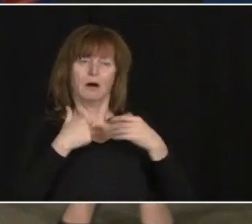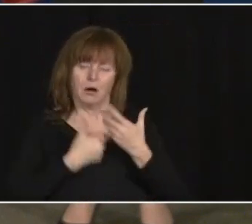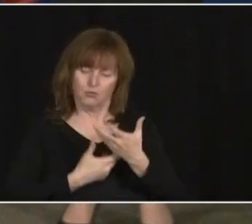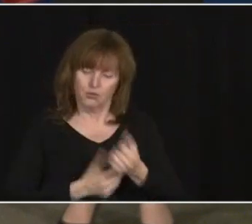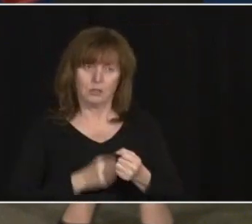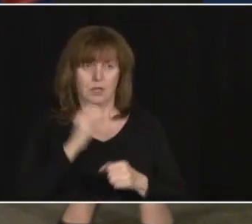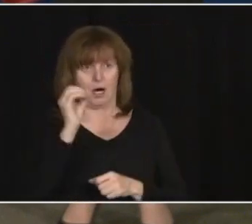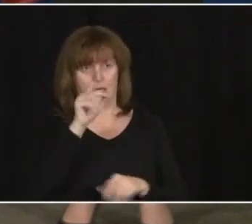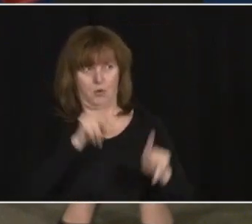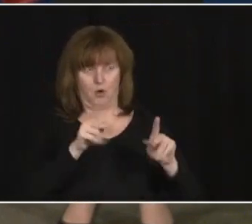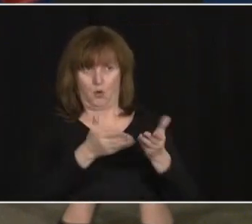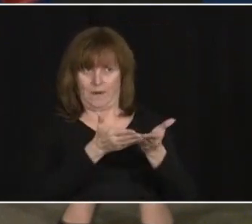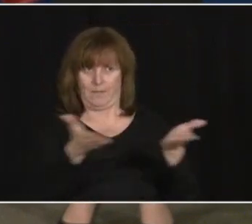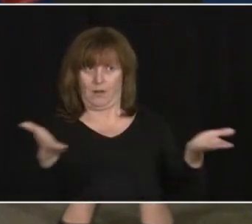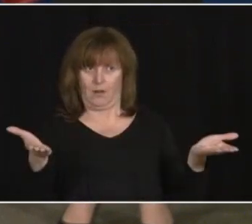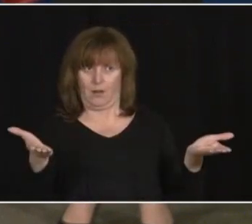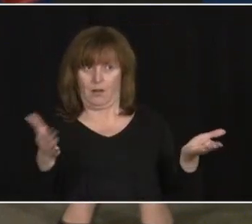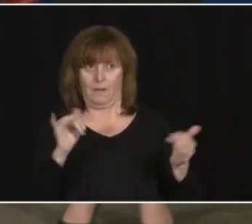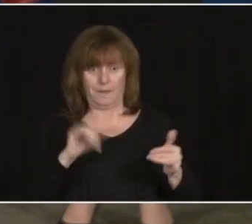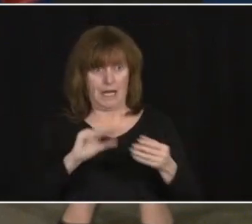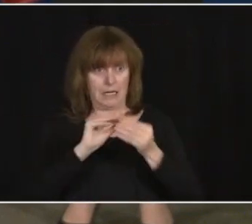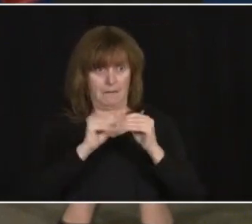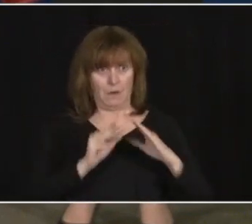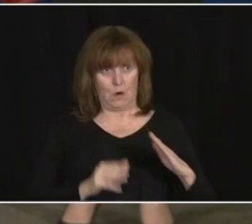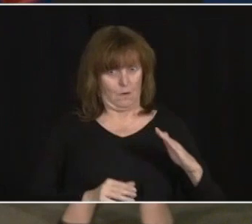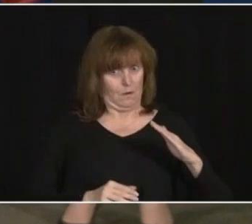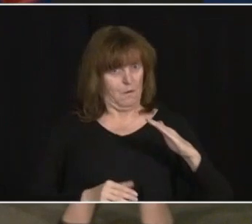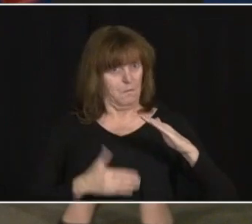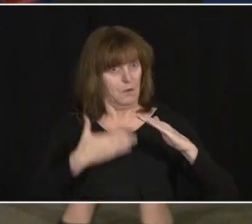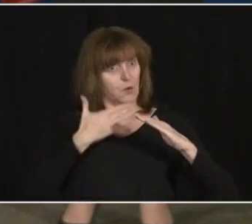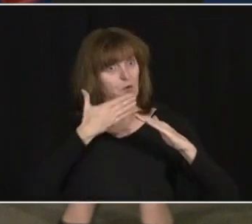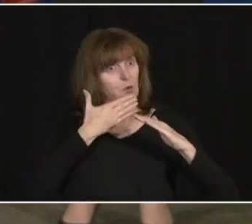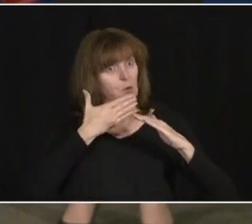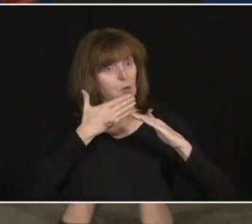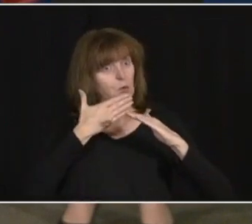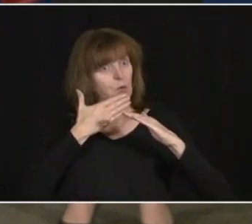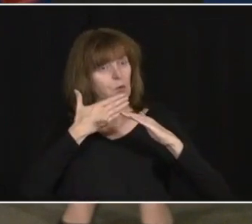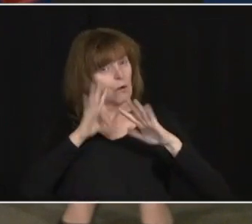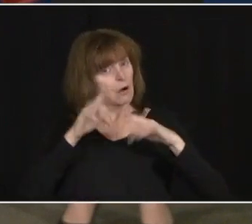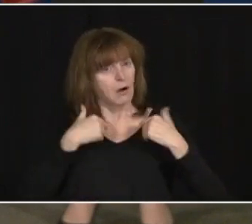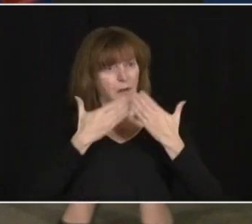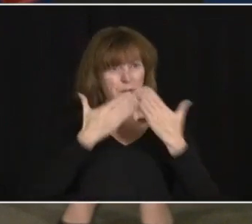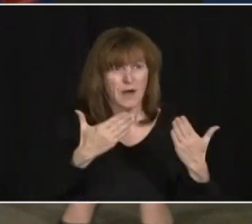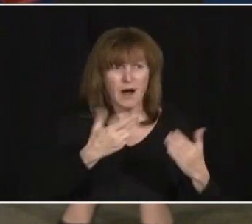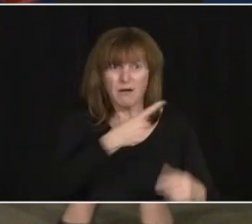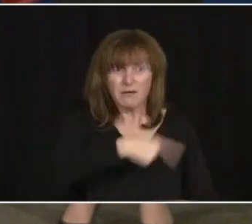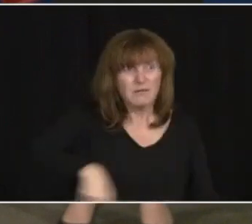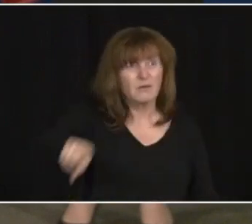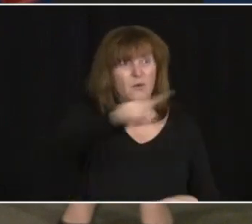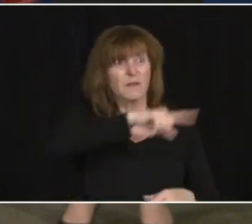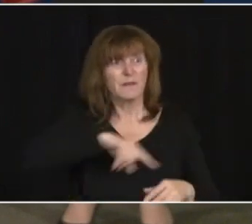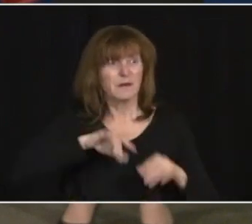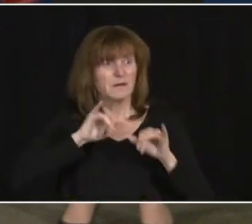but I have the face in the people of Ontario -- in the faith in the people of Ontario. Any are the reason we are